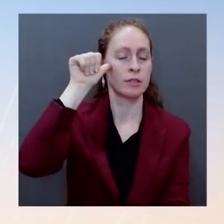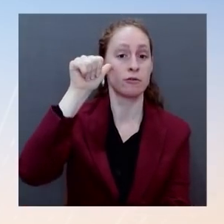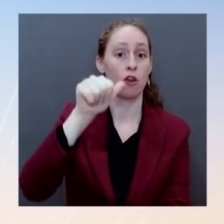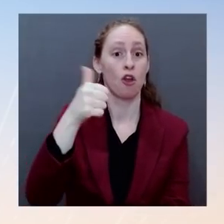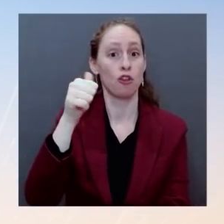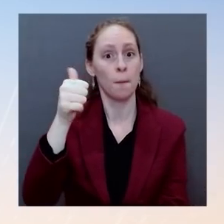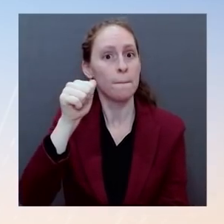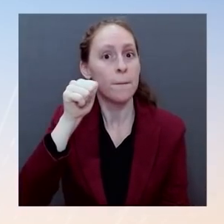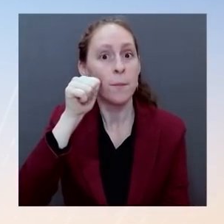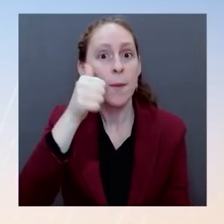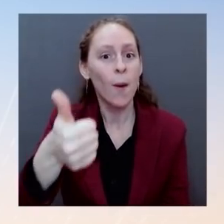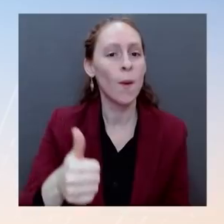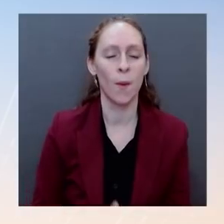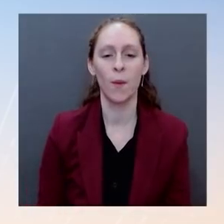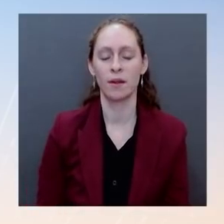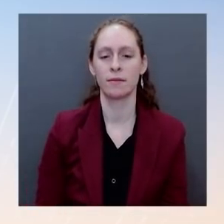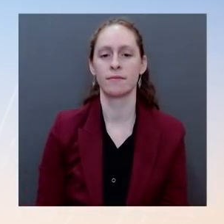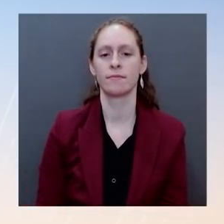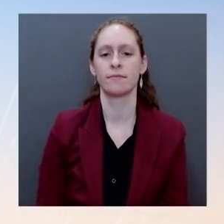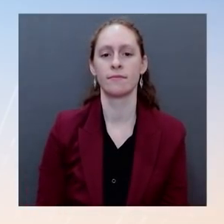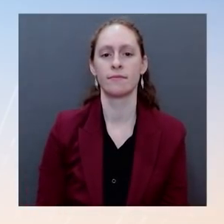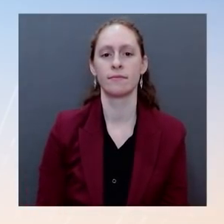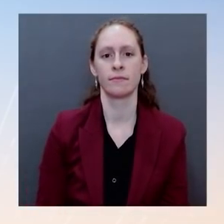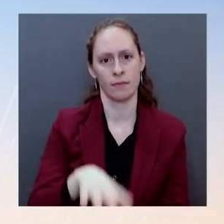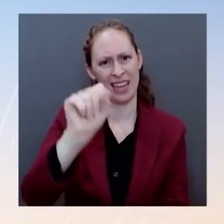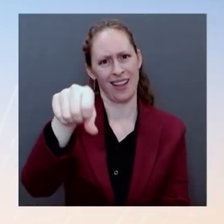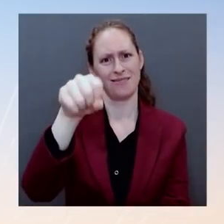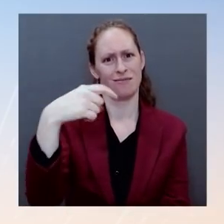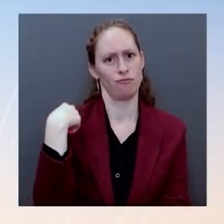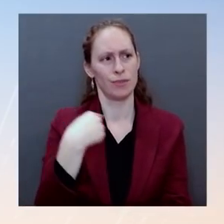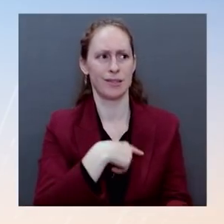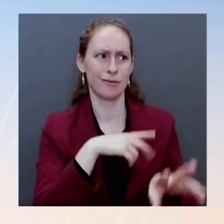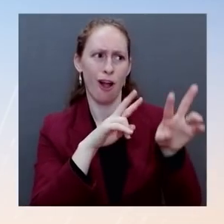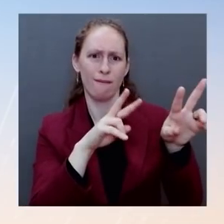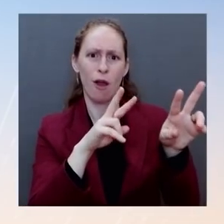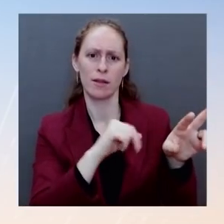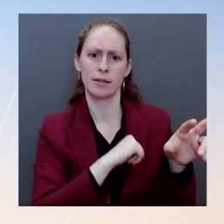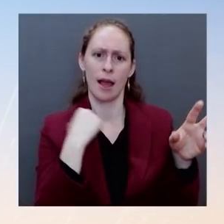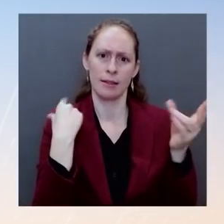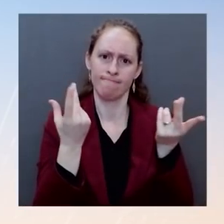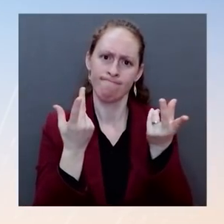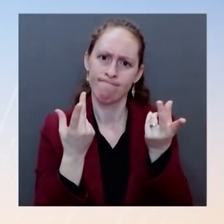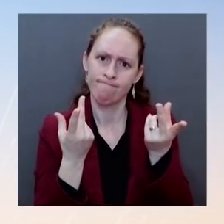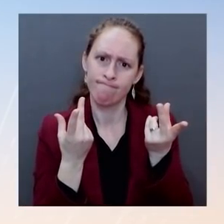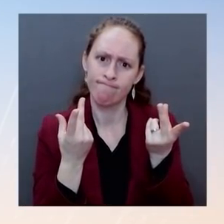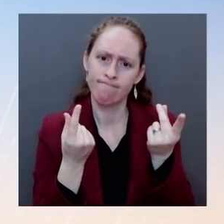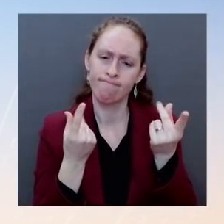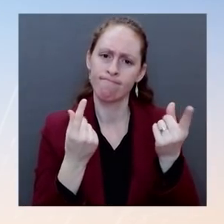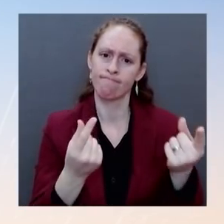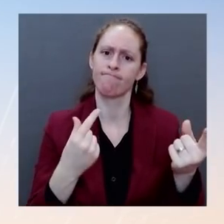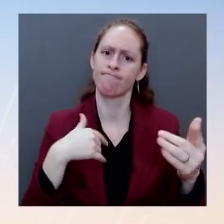both of those nominees is important. And we are grateful to the leadership --